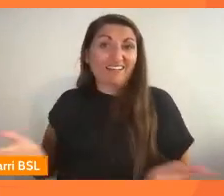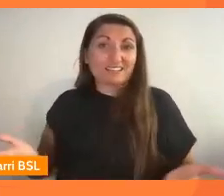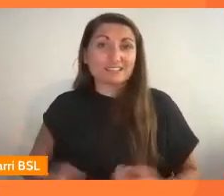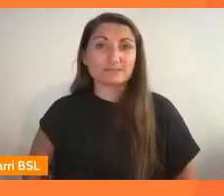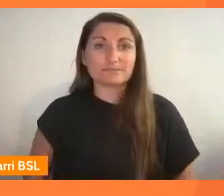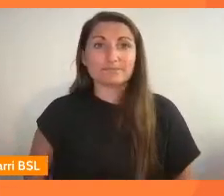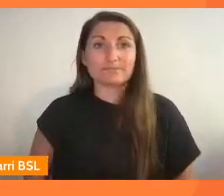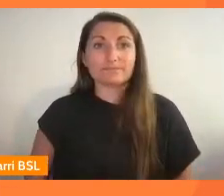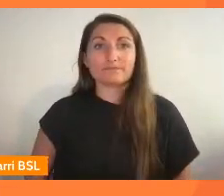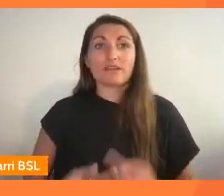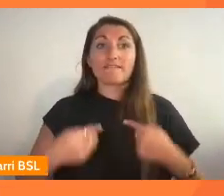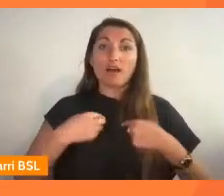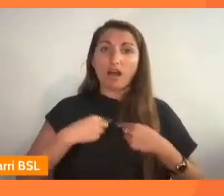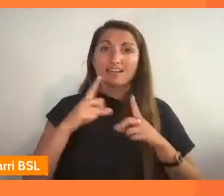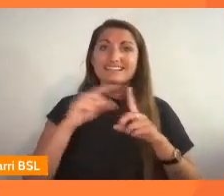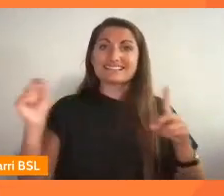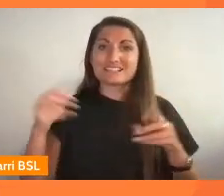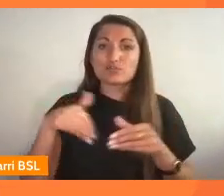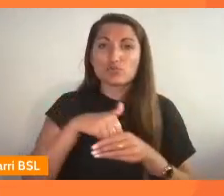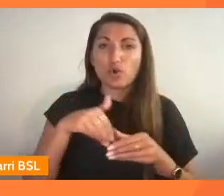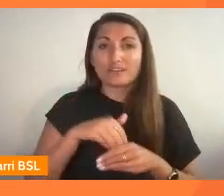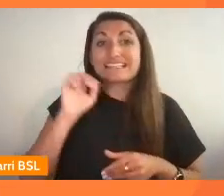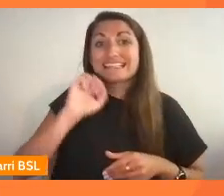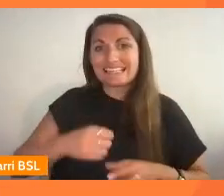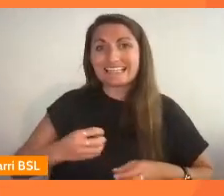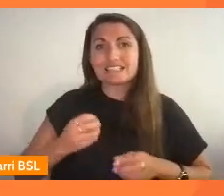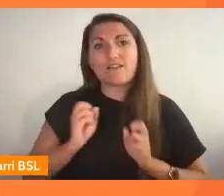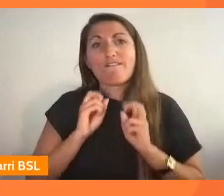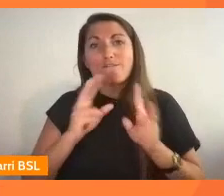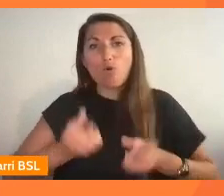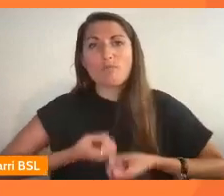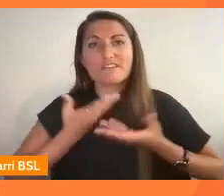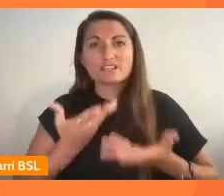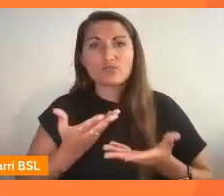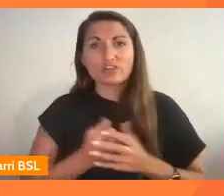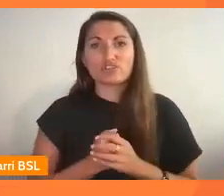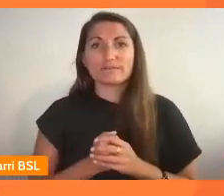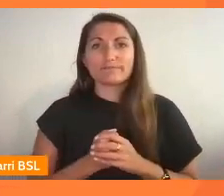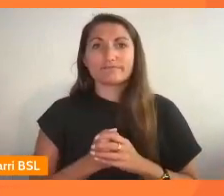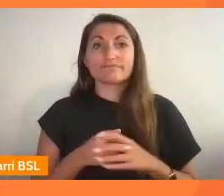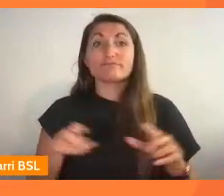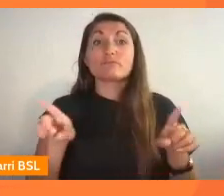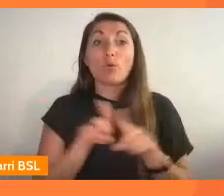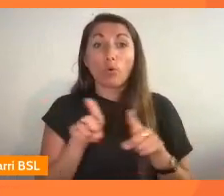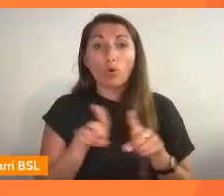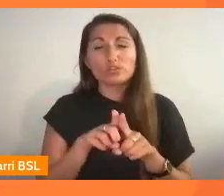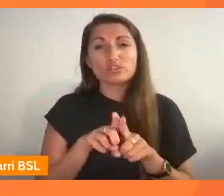For us digital content is a form of expression and separate to that is a form of unified expression.